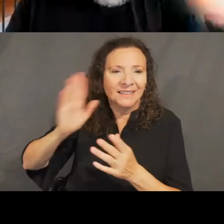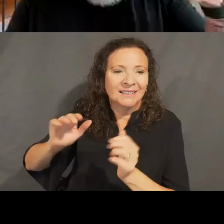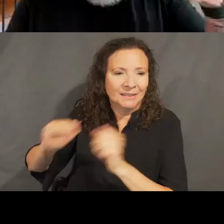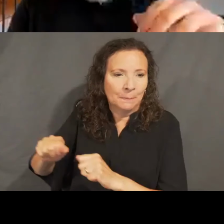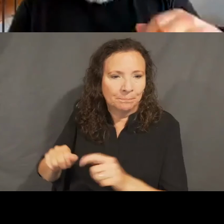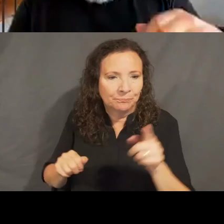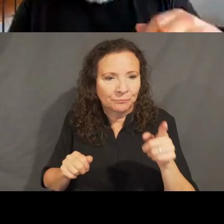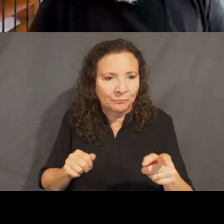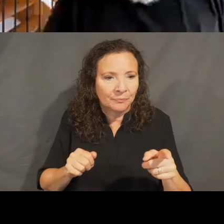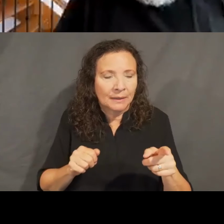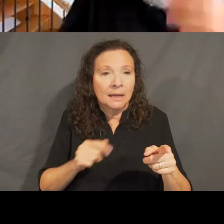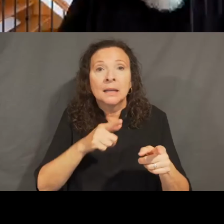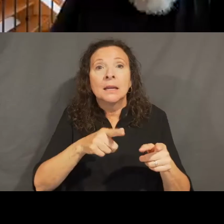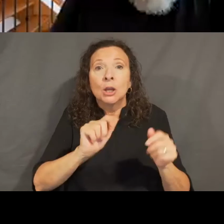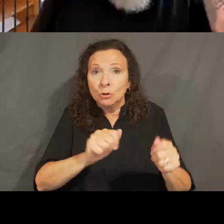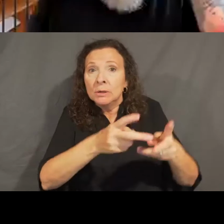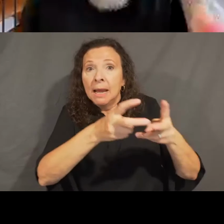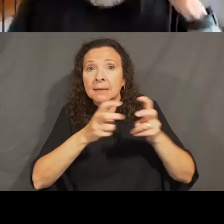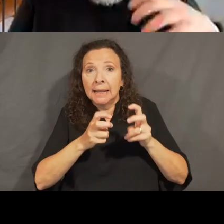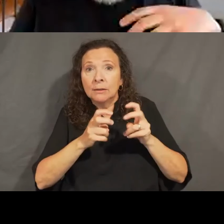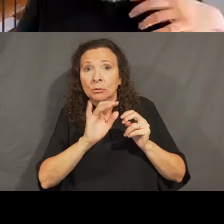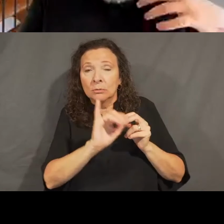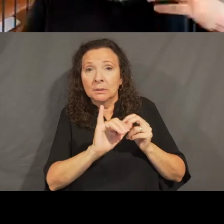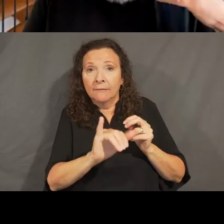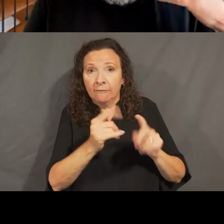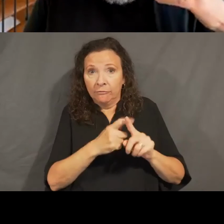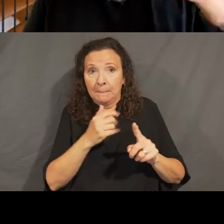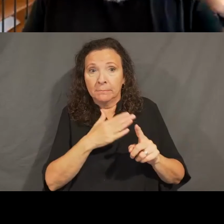Something you can download from that page that I shared with you.